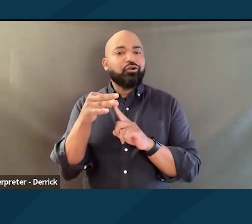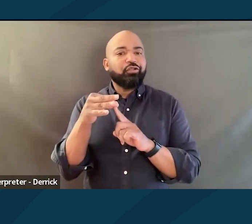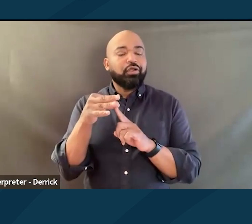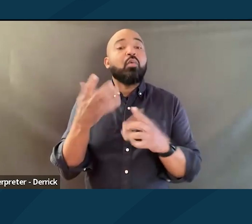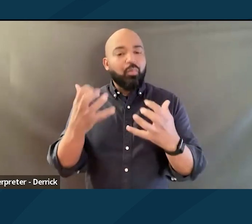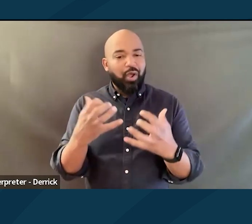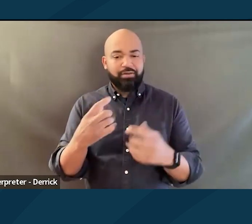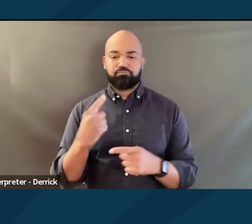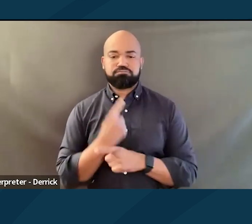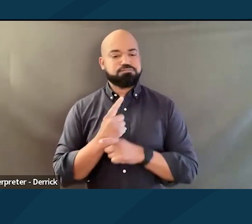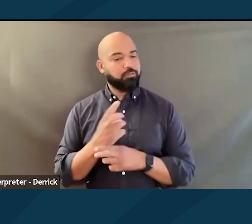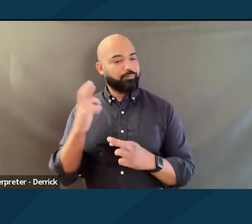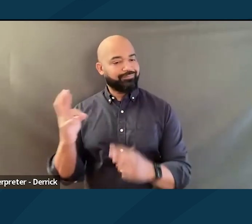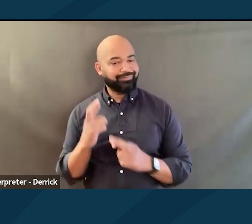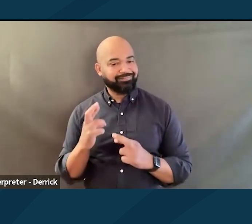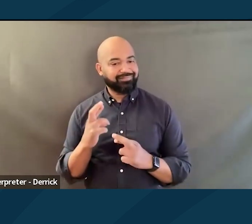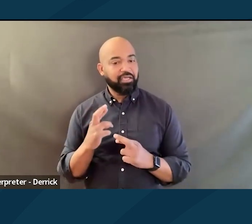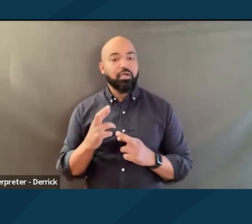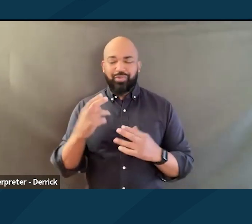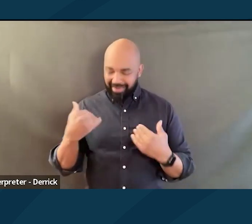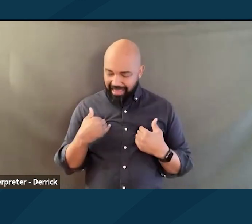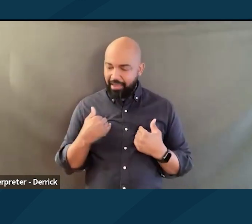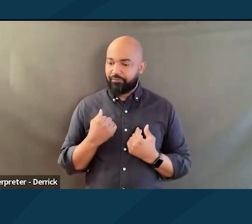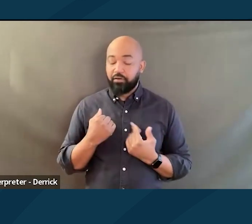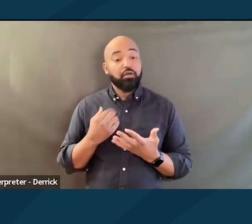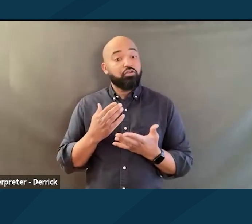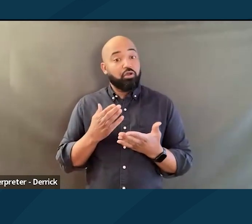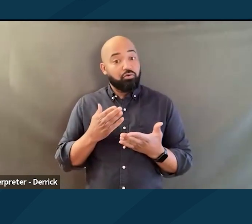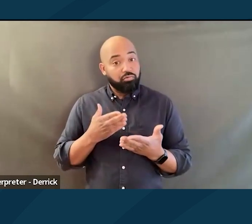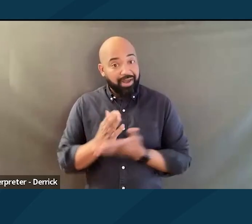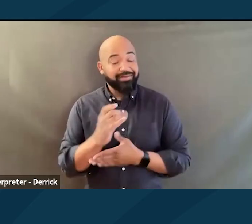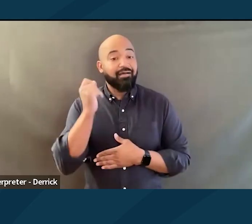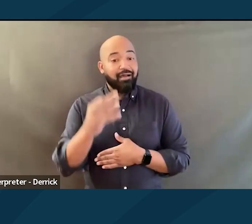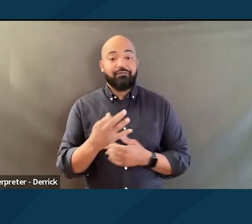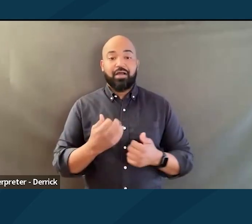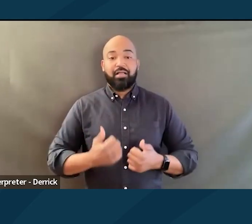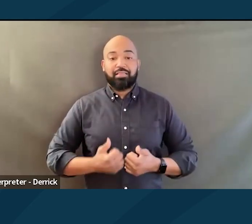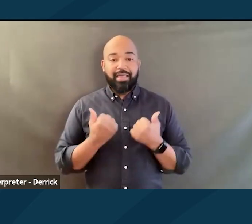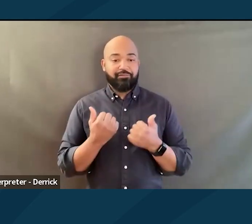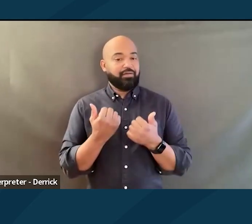We are actually asking for the inalienable rights of life, liberty, and the pursuit of happiness.